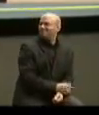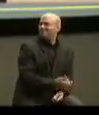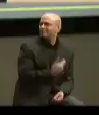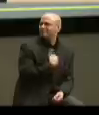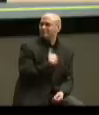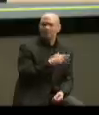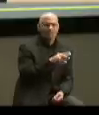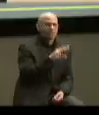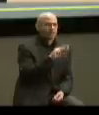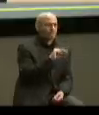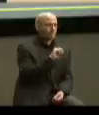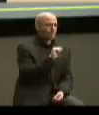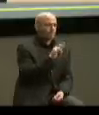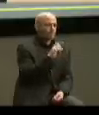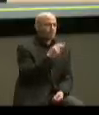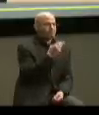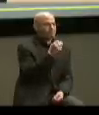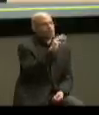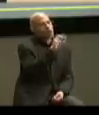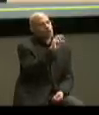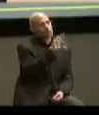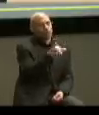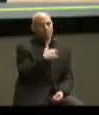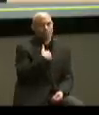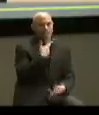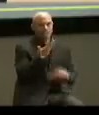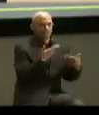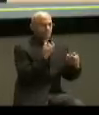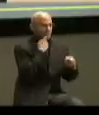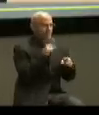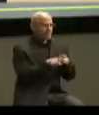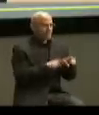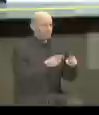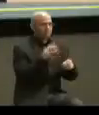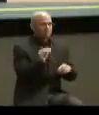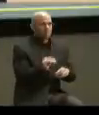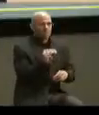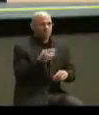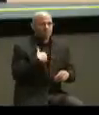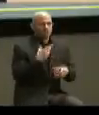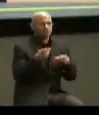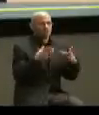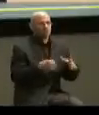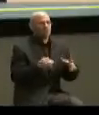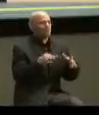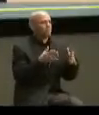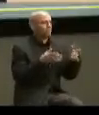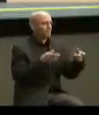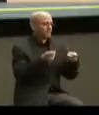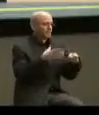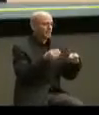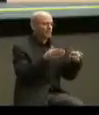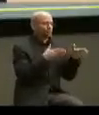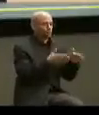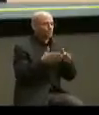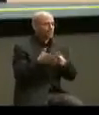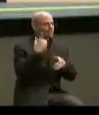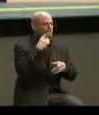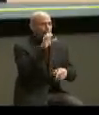I AM MANDY MAHONEY. I SERVE AS OF MONDAY AS THE DIRECTOR OF MANAGEMENT AND